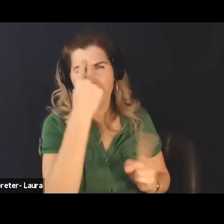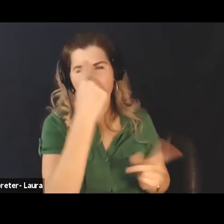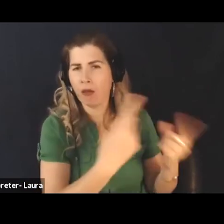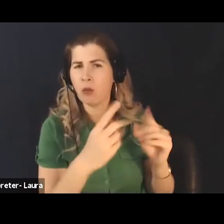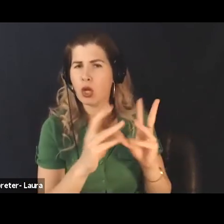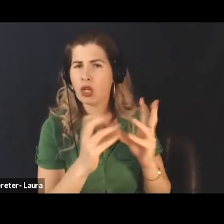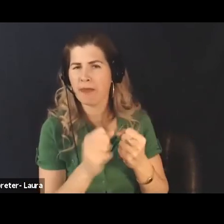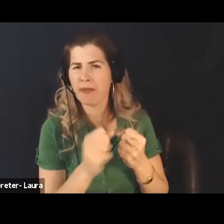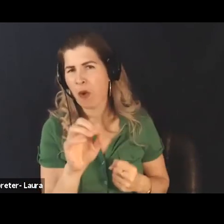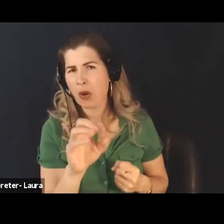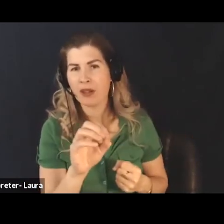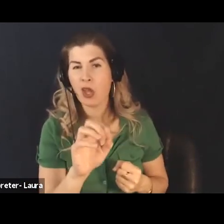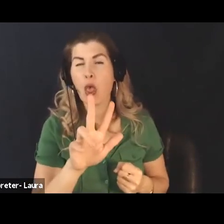the 40 people who came to those workshops.